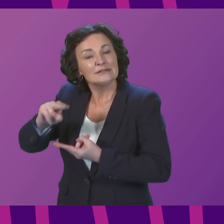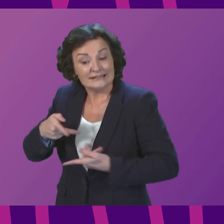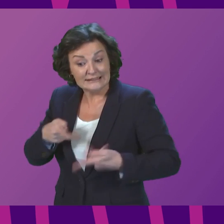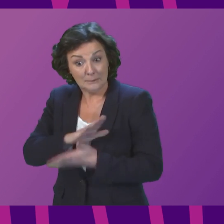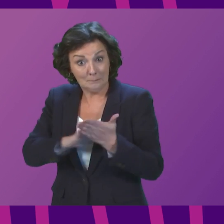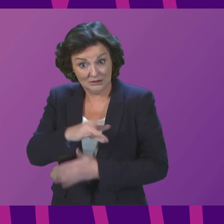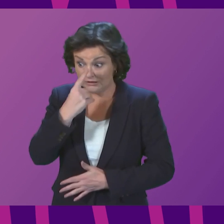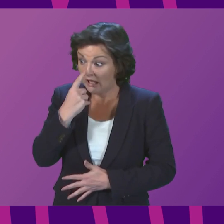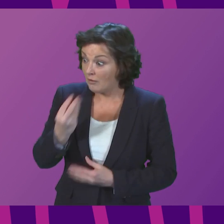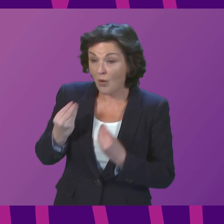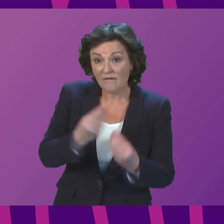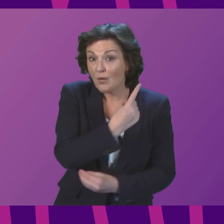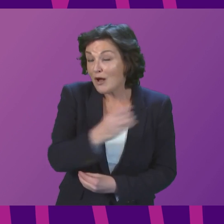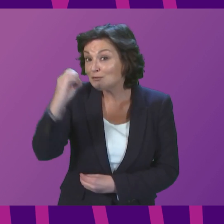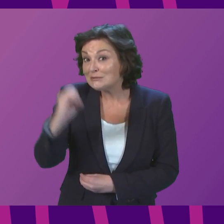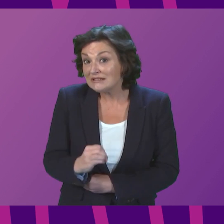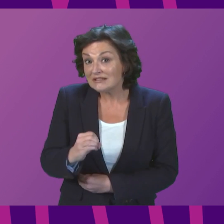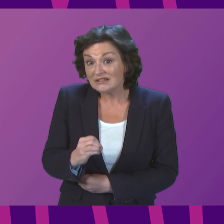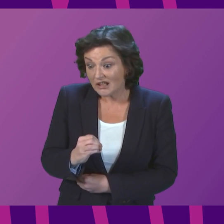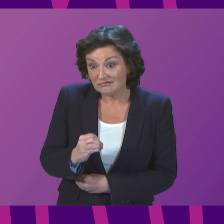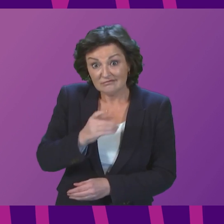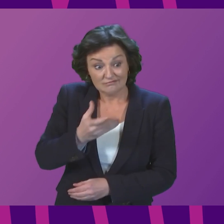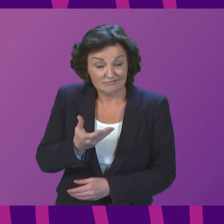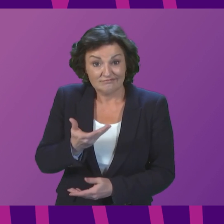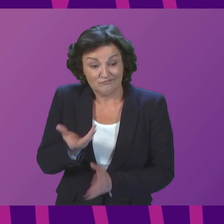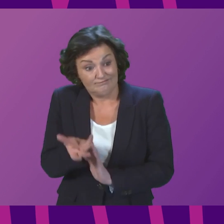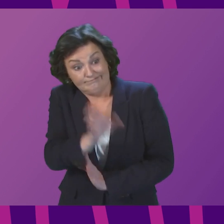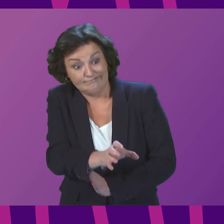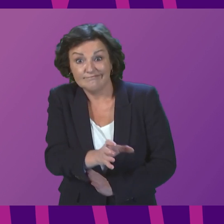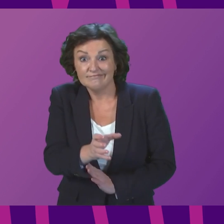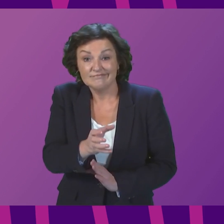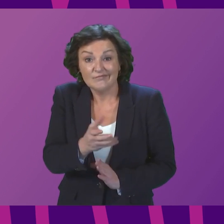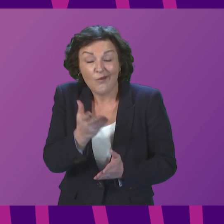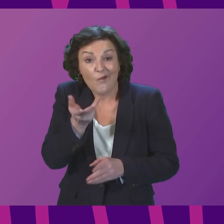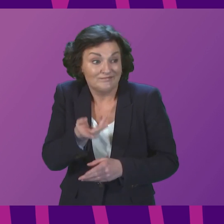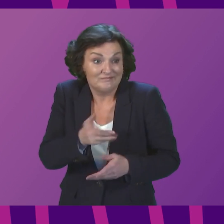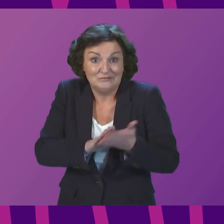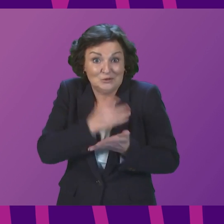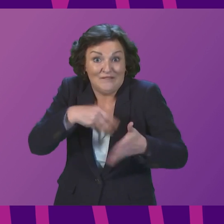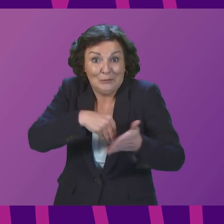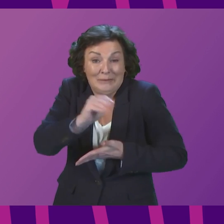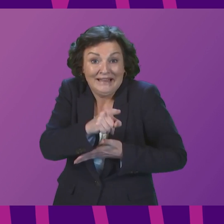We will have to consider how to help people who also have rising energy bills; we are